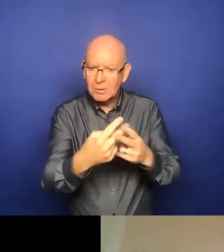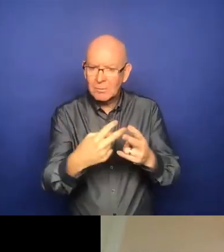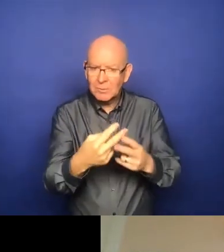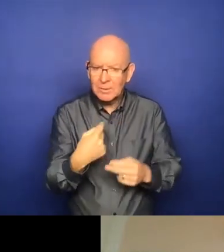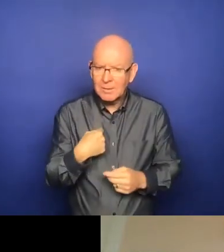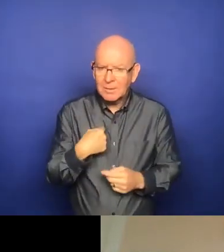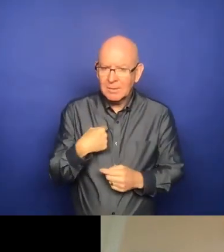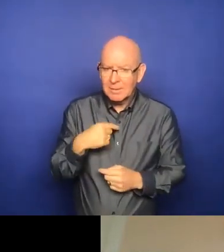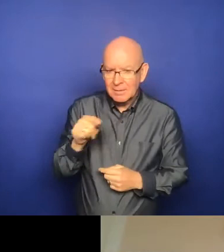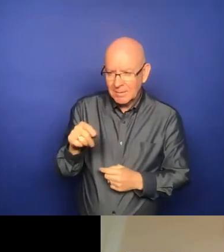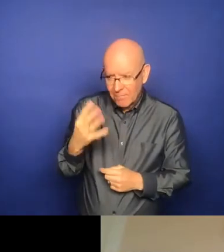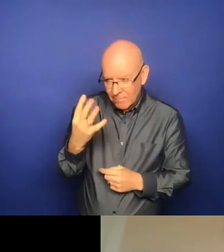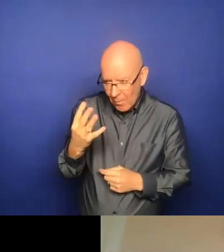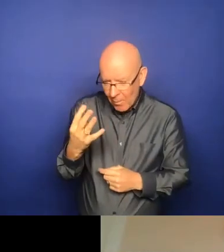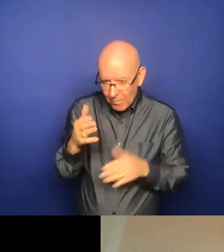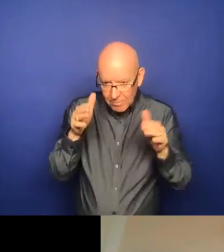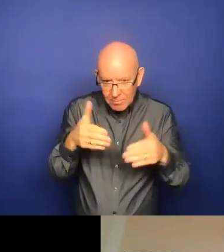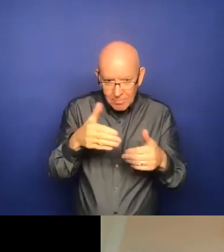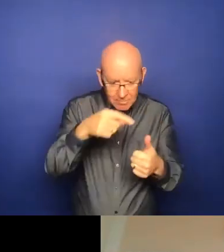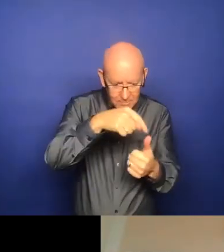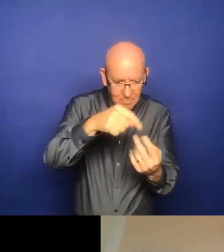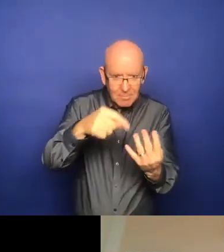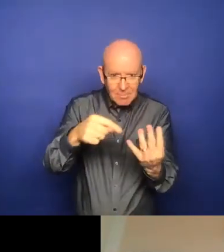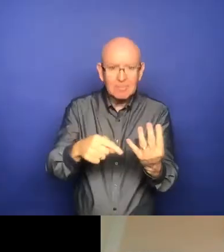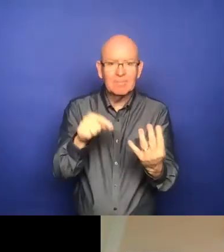the four areas, would the quality of the data or the